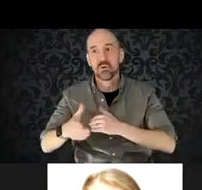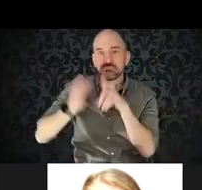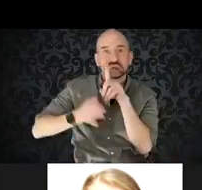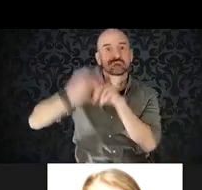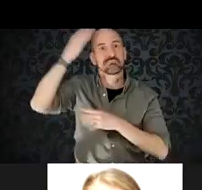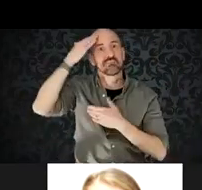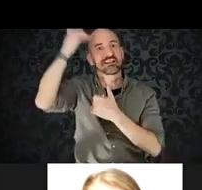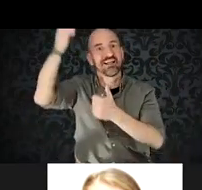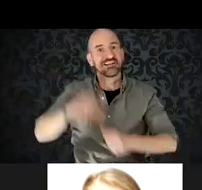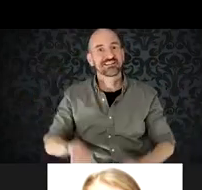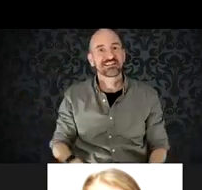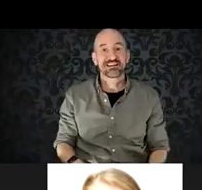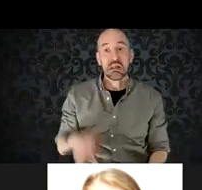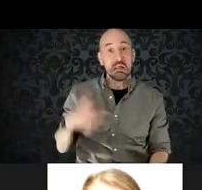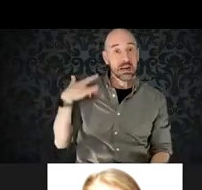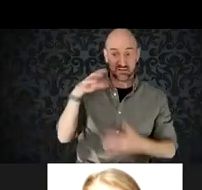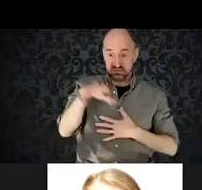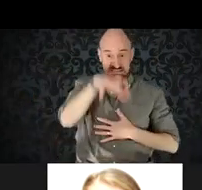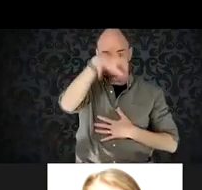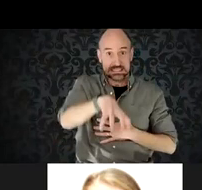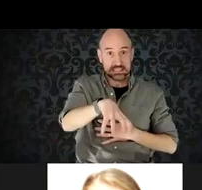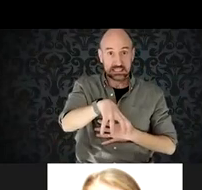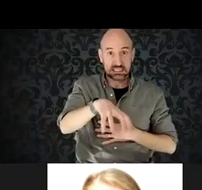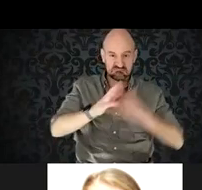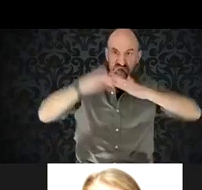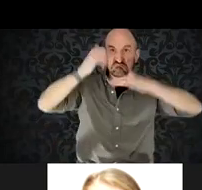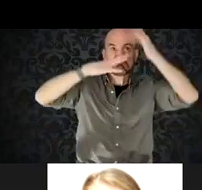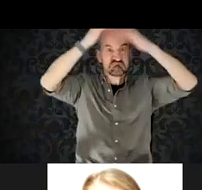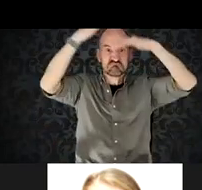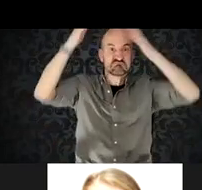stress-related issues. Research also reveals that longer exposure to green spaces has greater